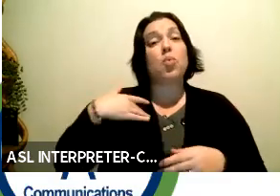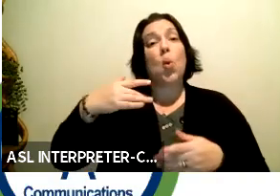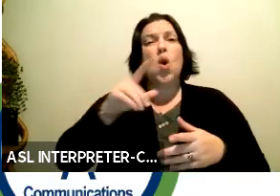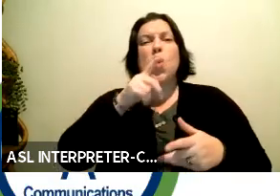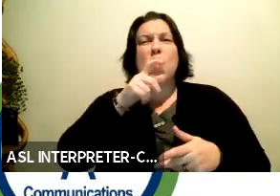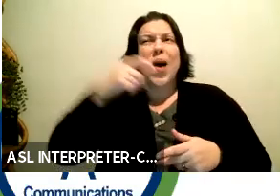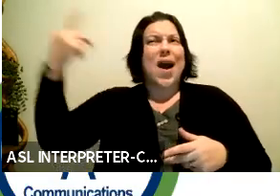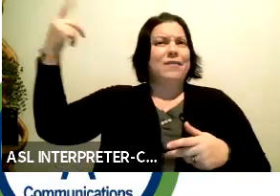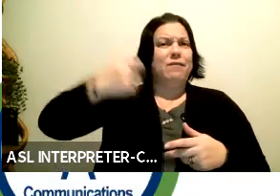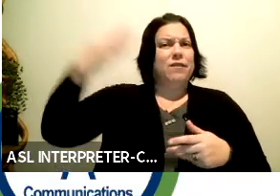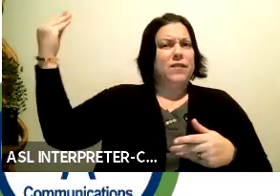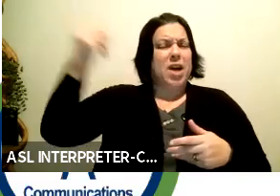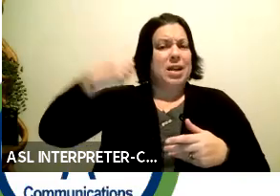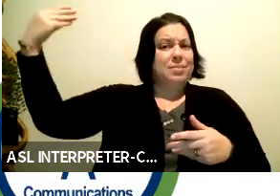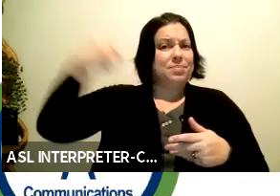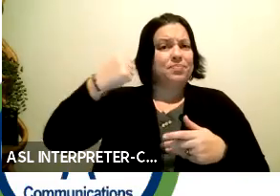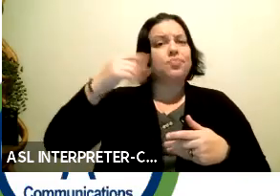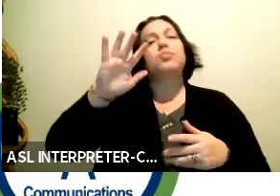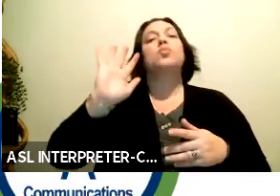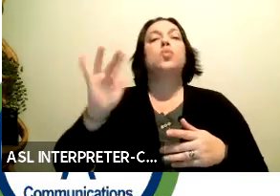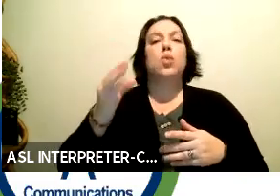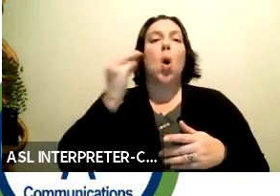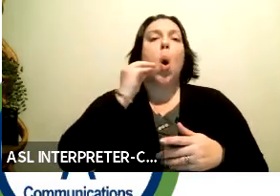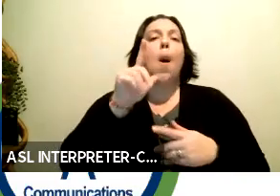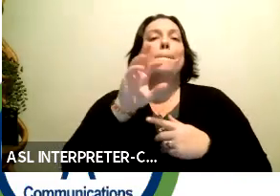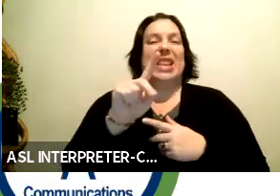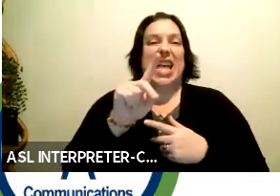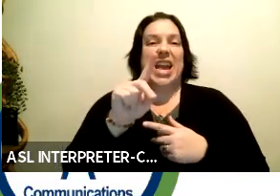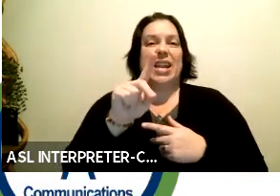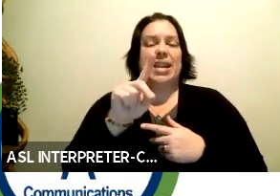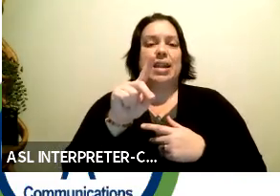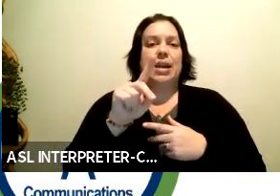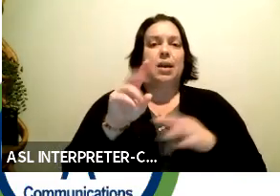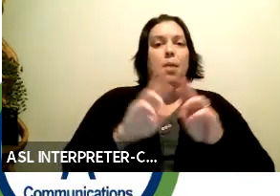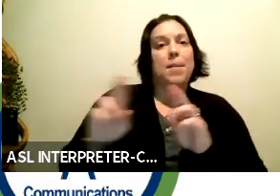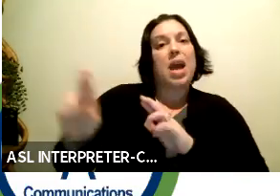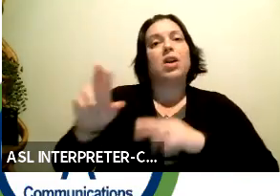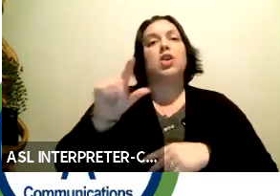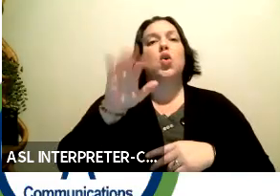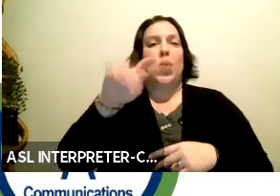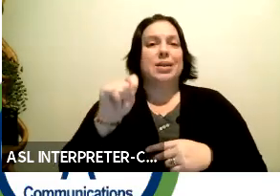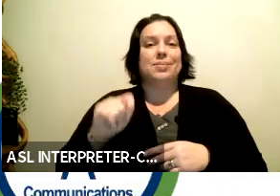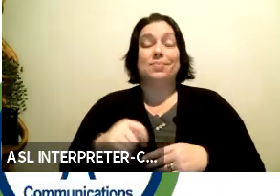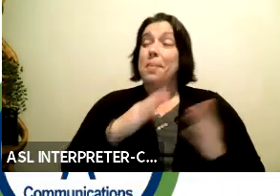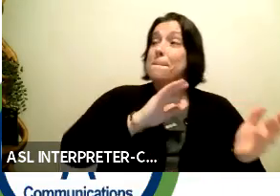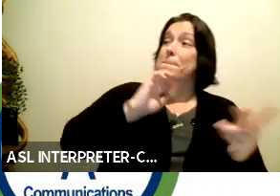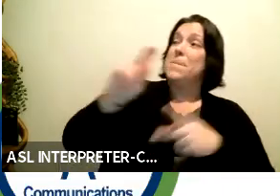preparedness grants and emergency management preparedness grants. Back to you, Aimee.